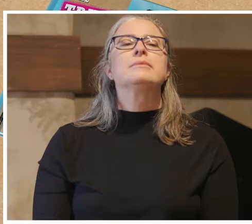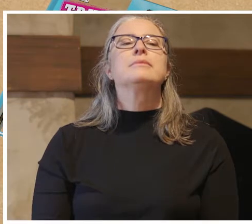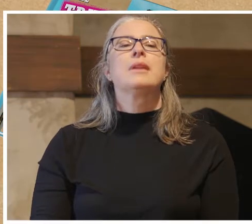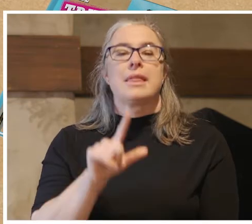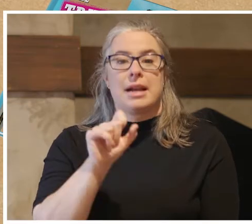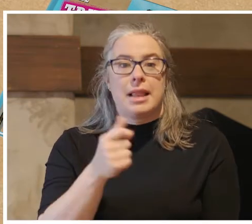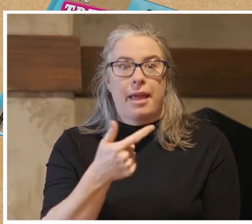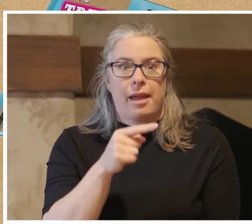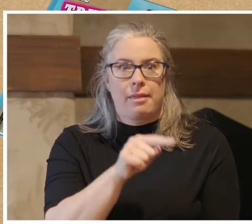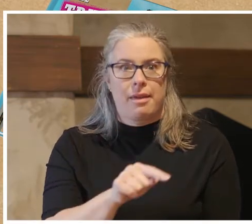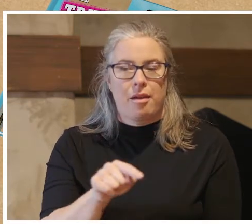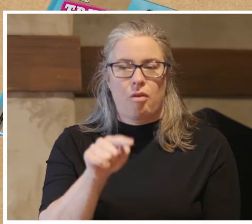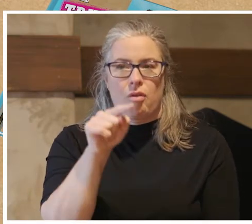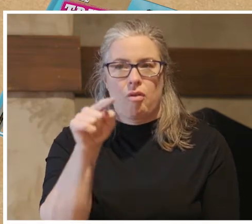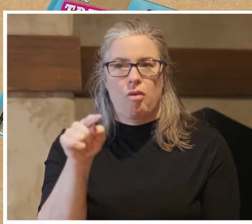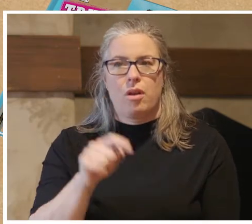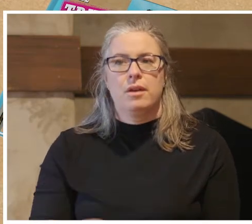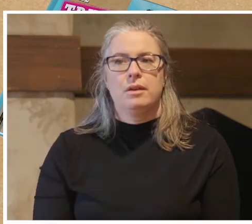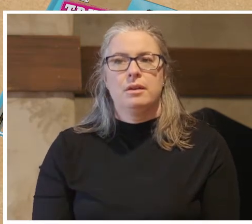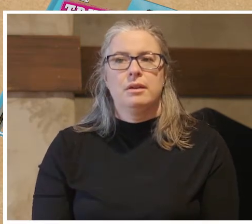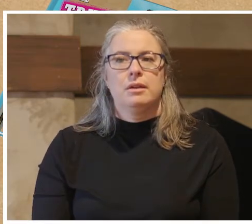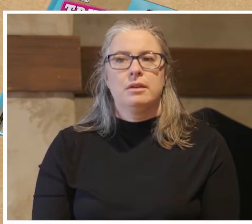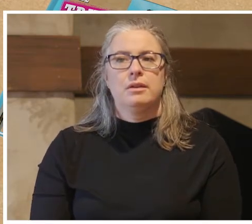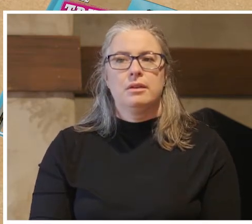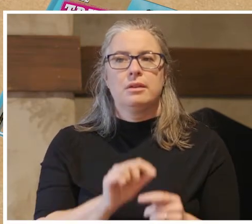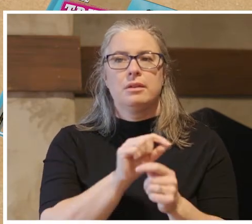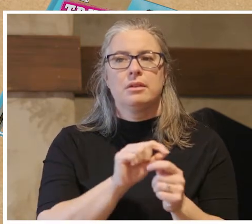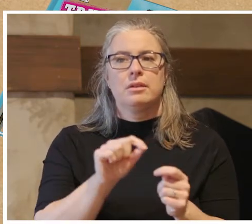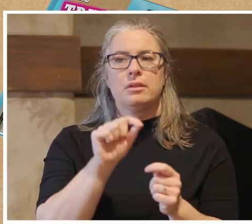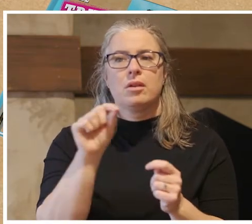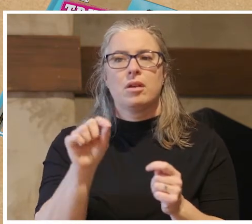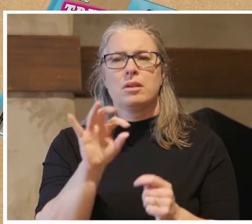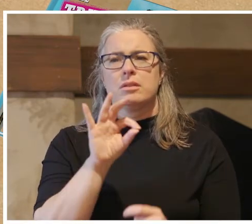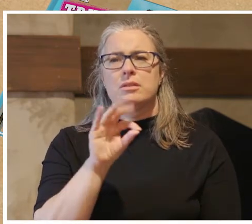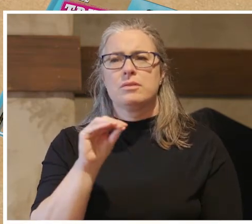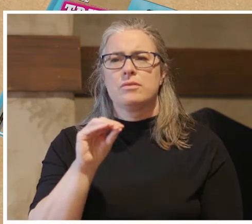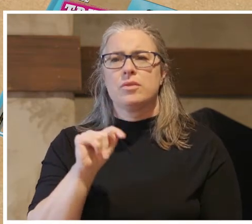His little leg there, and around bottom of his foot.